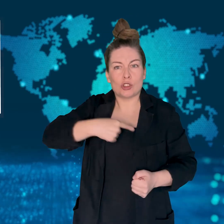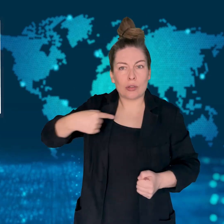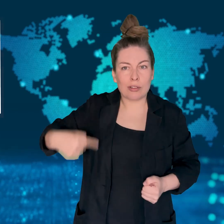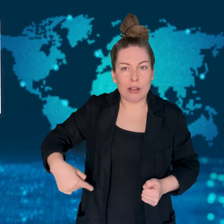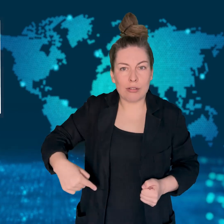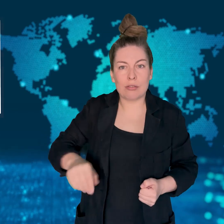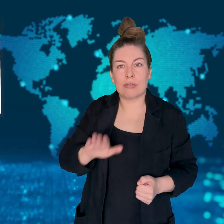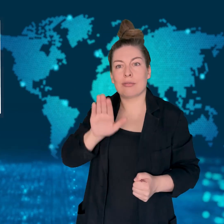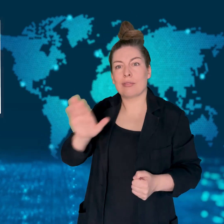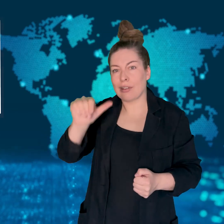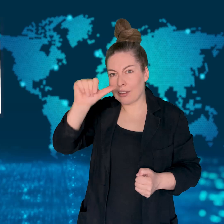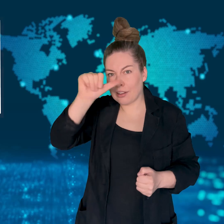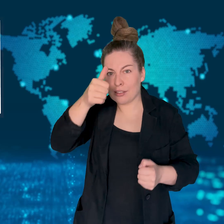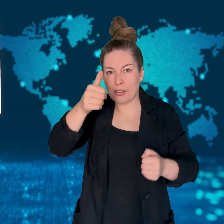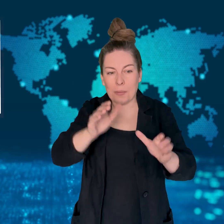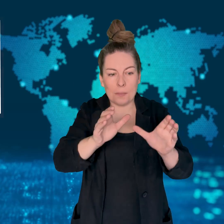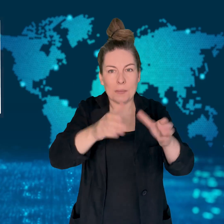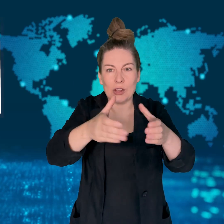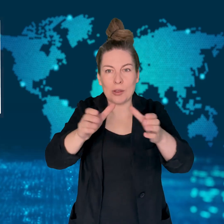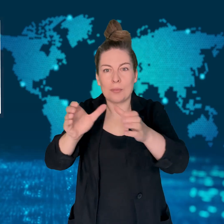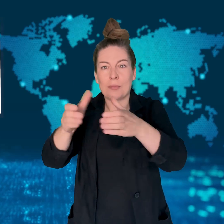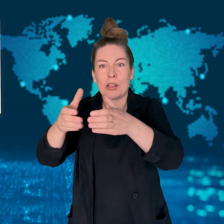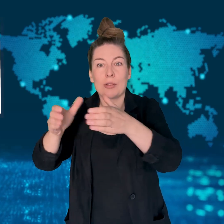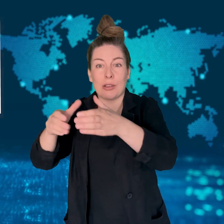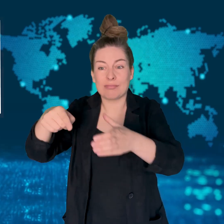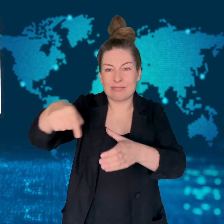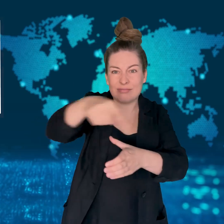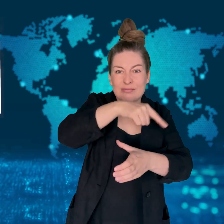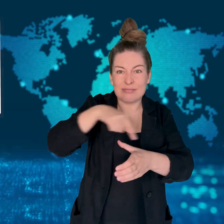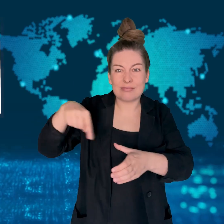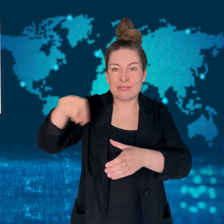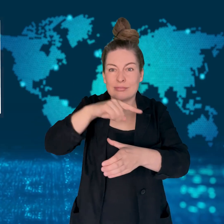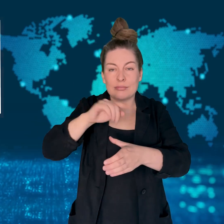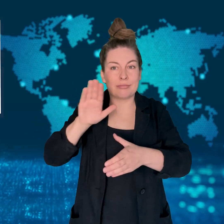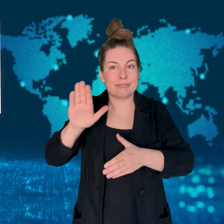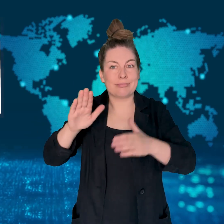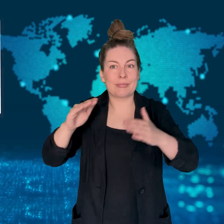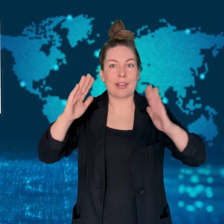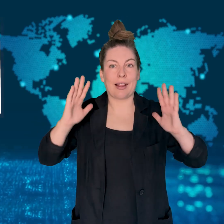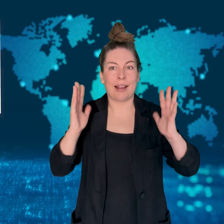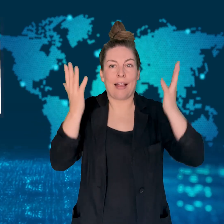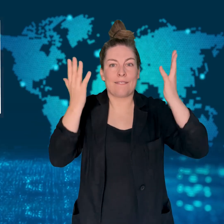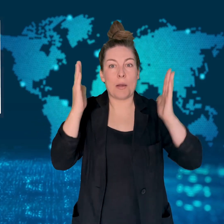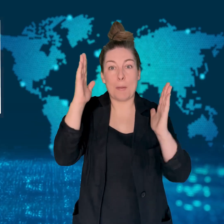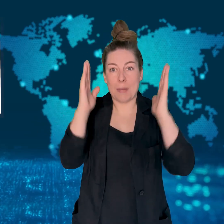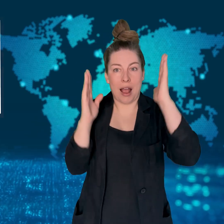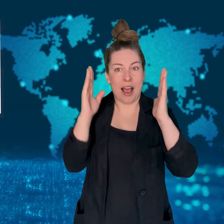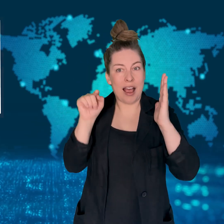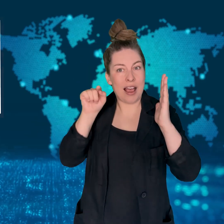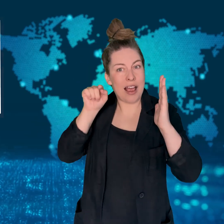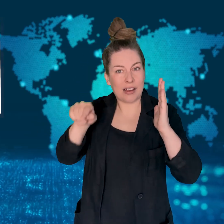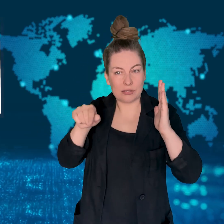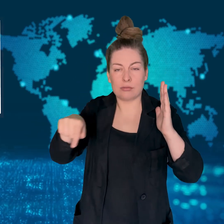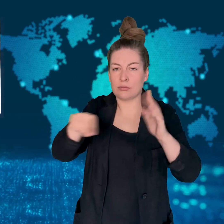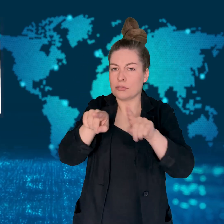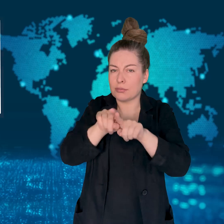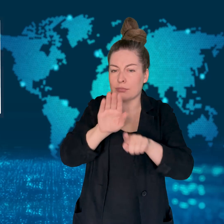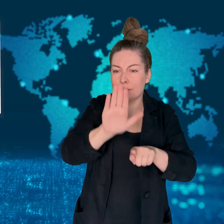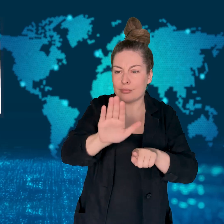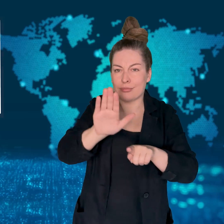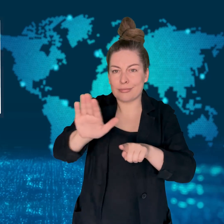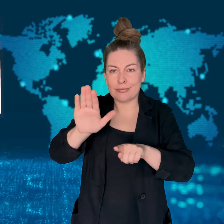and Indian minorities that live in Malaysia.